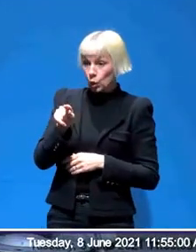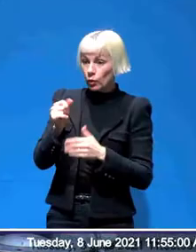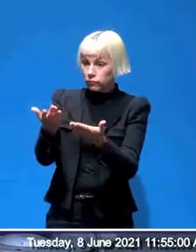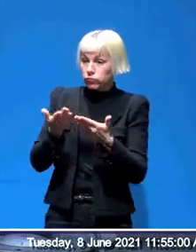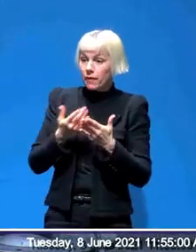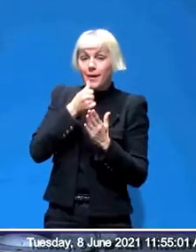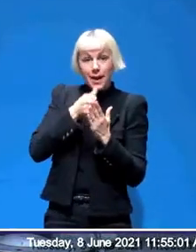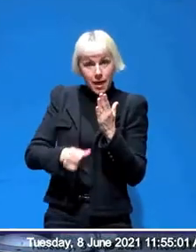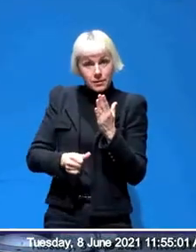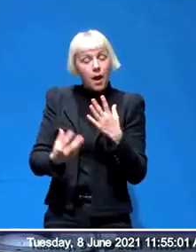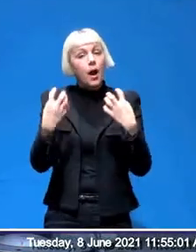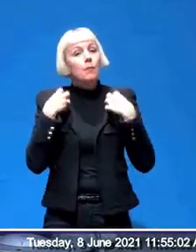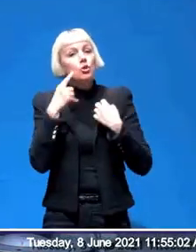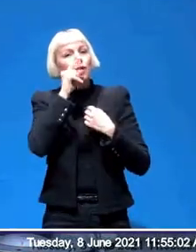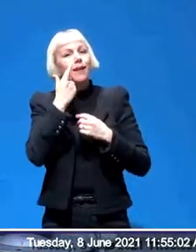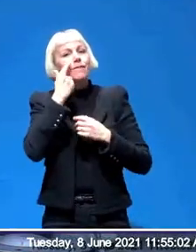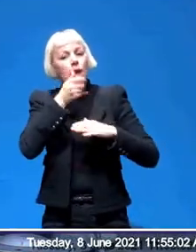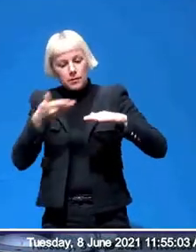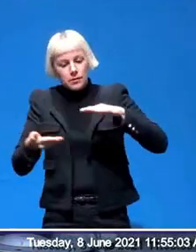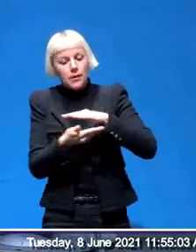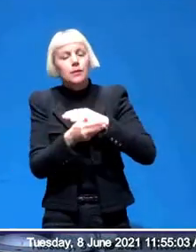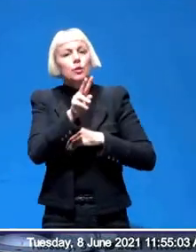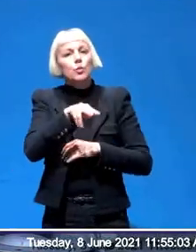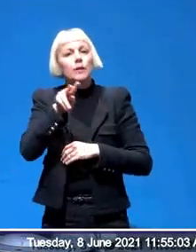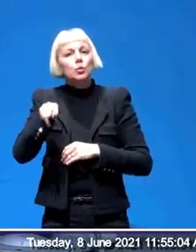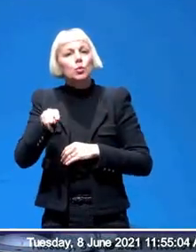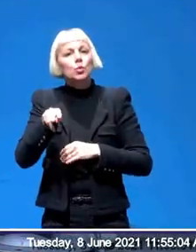Commissioners will find that behind tab 22 in the bundle.